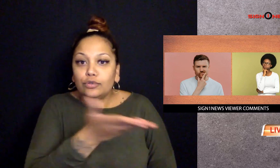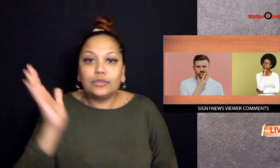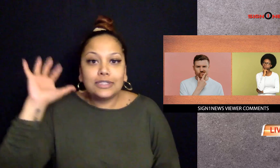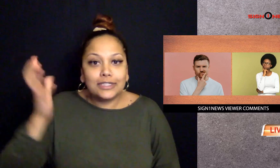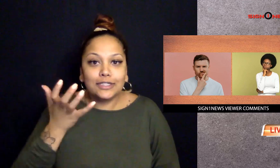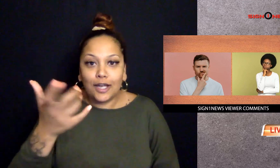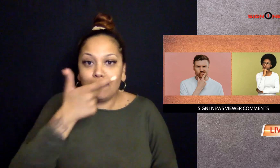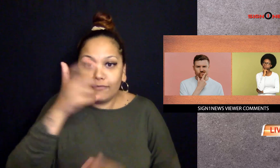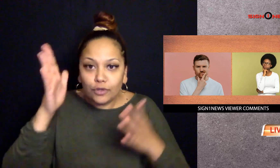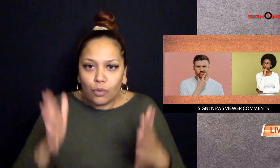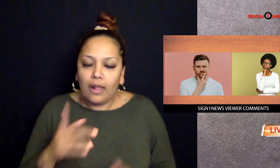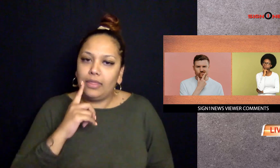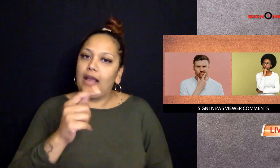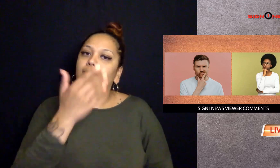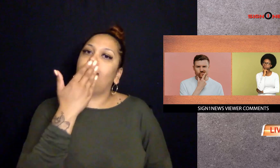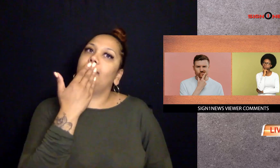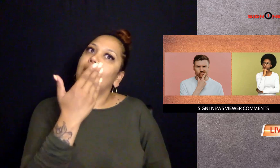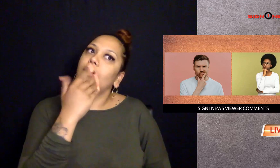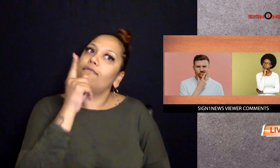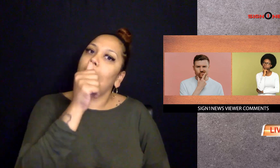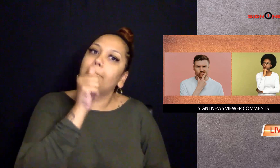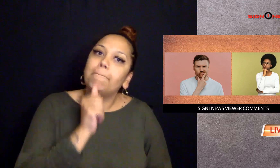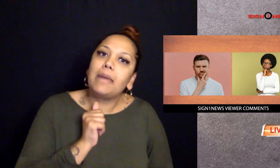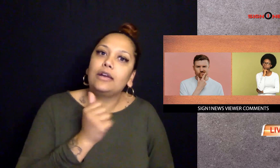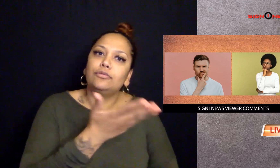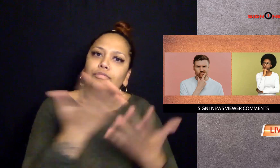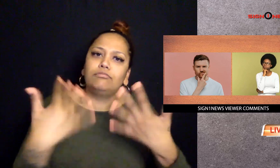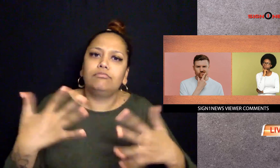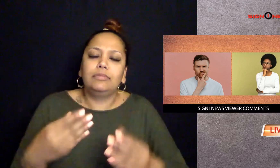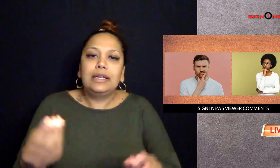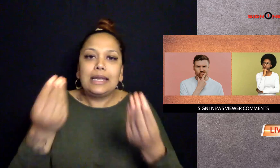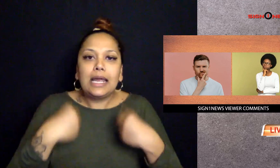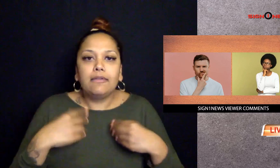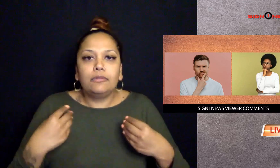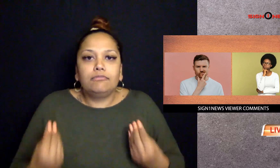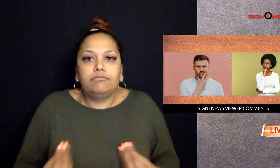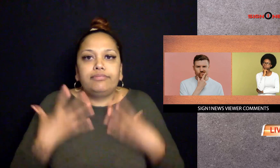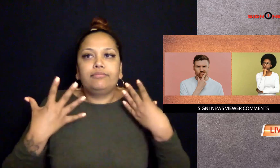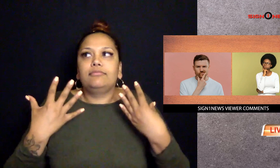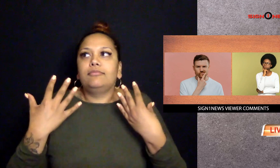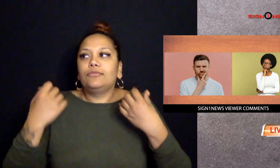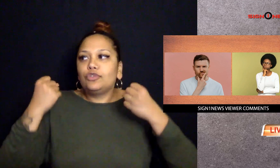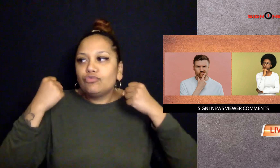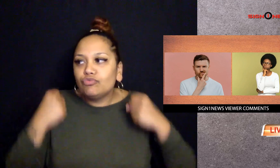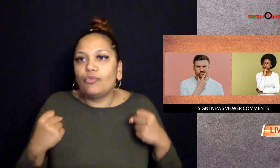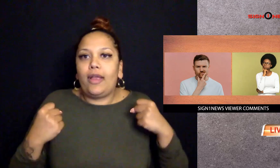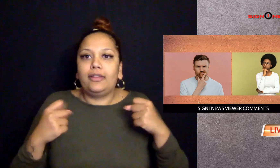loyal Sign1News viewers thank you so much for your patience and giving me strength and